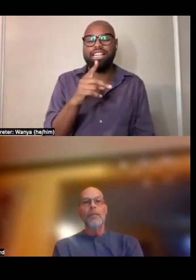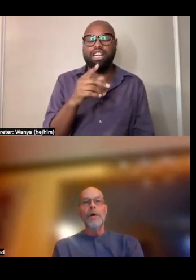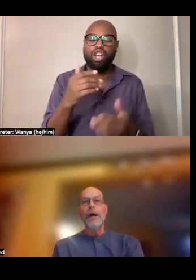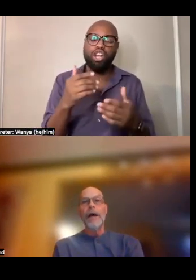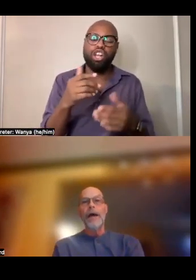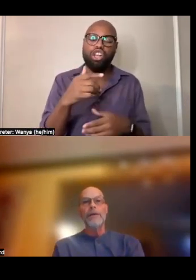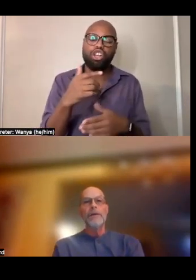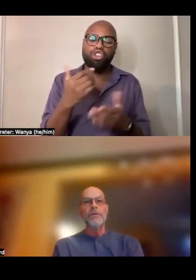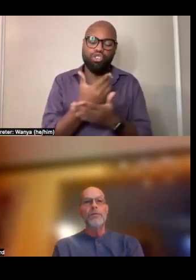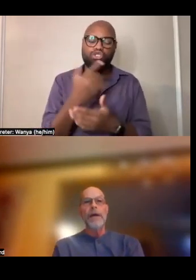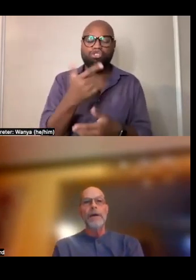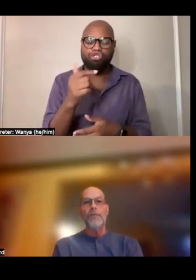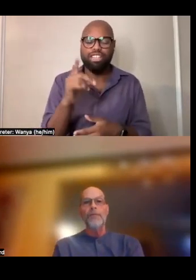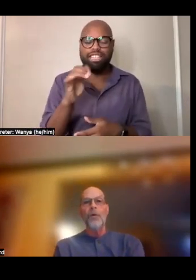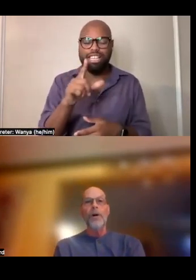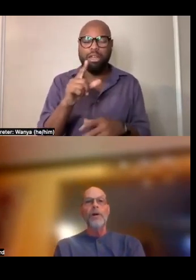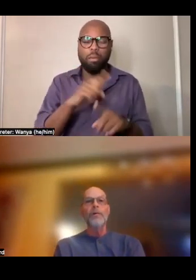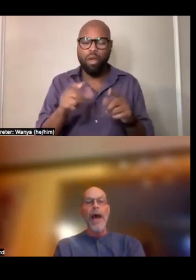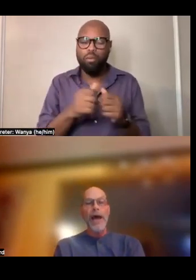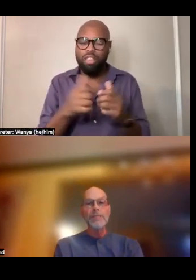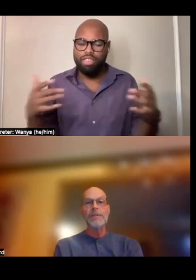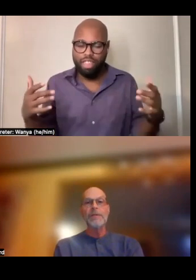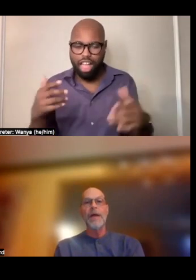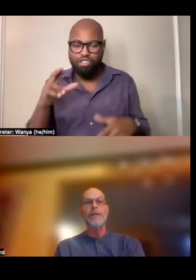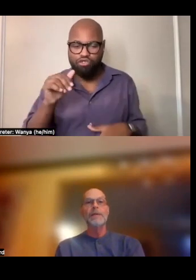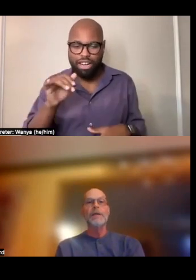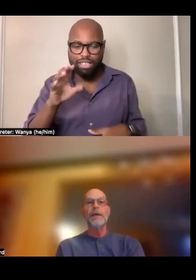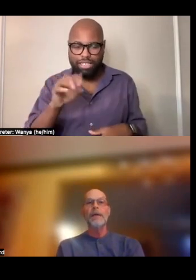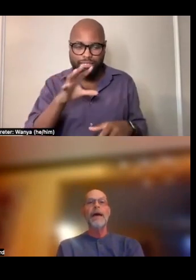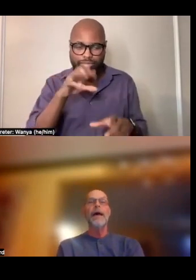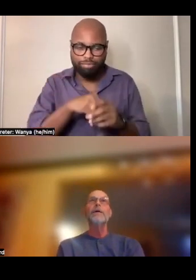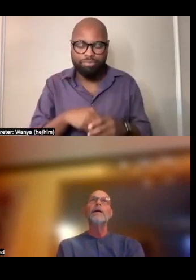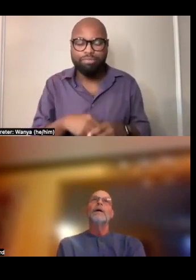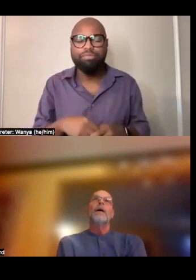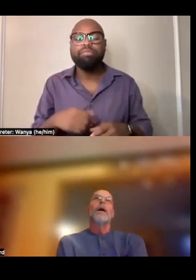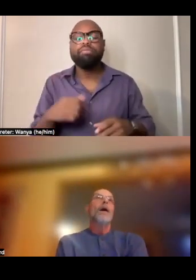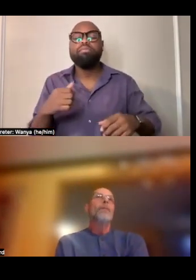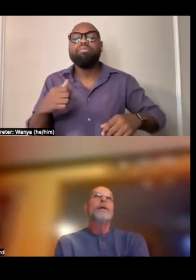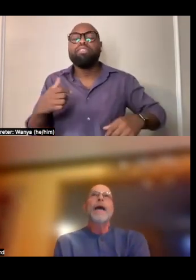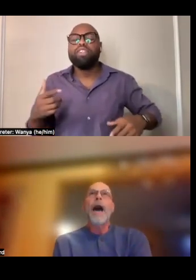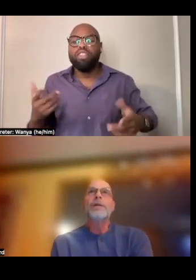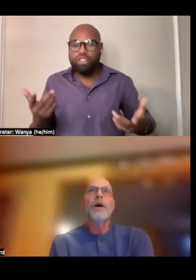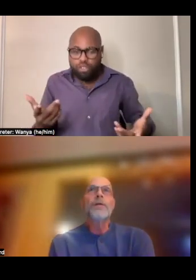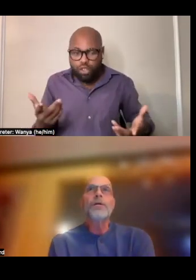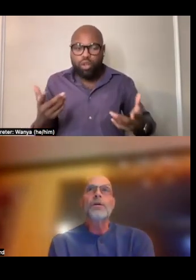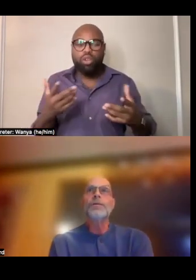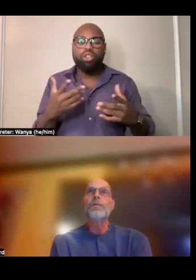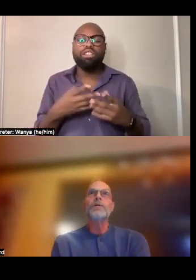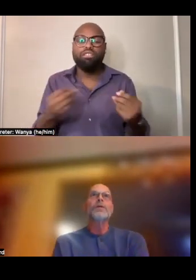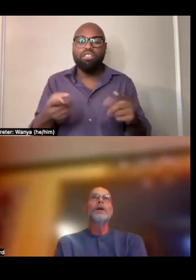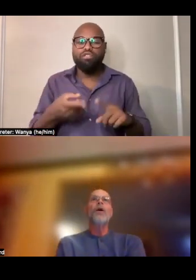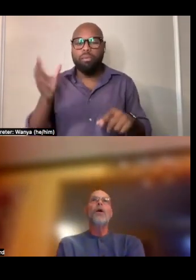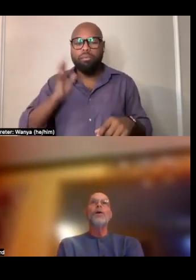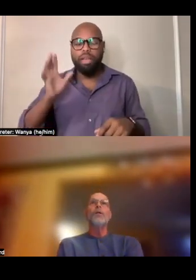To make up for past mistakes and to get ahead. ADAPT and other groups worked really hard on